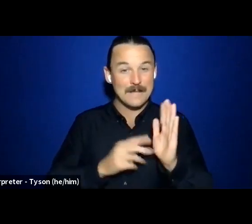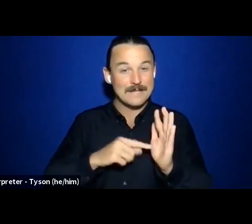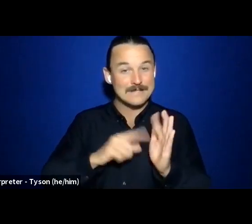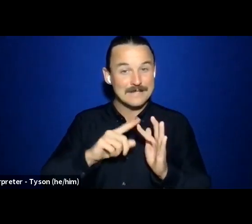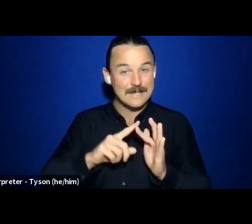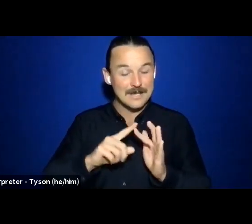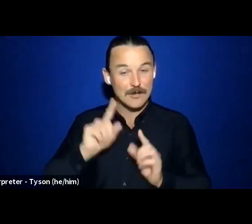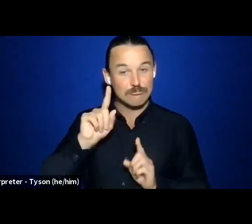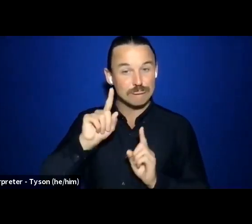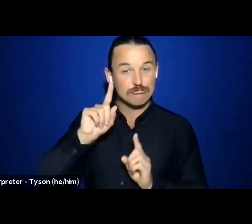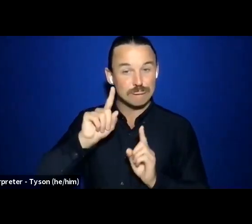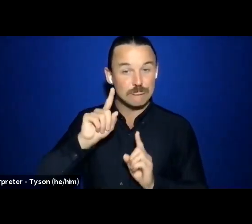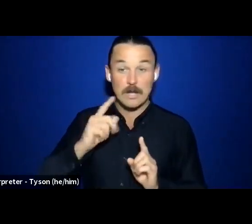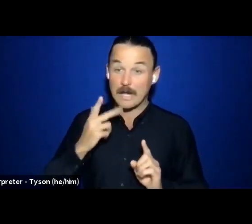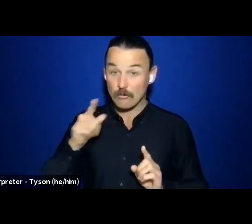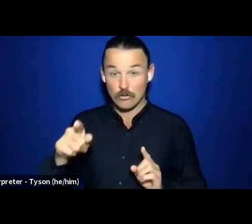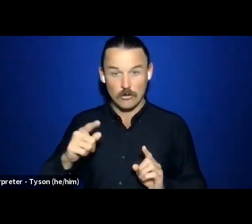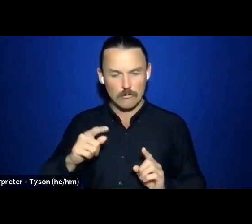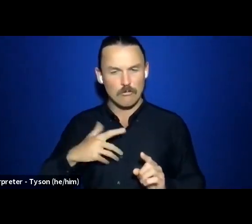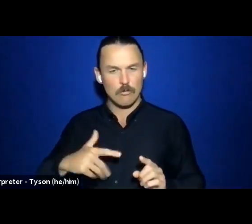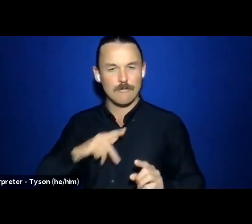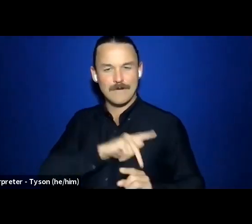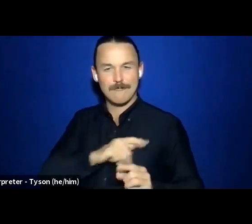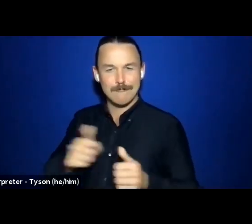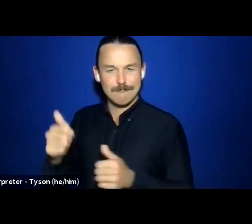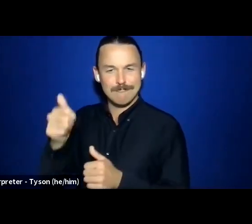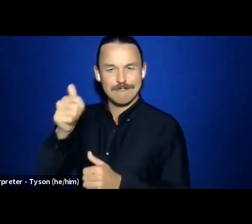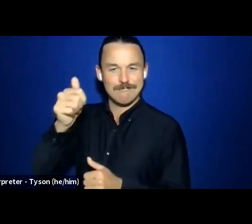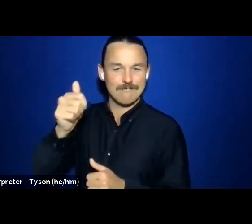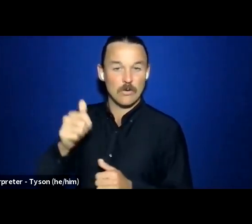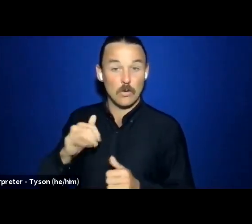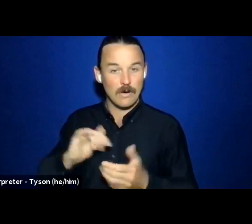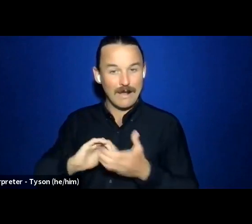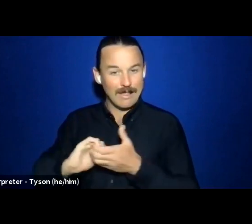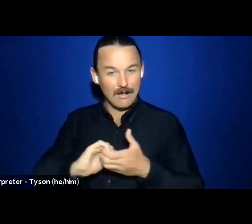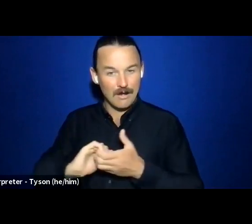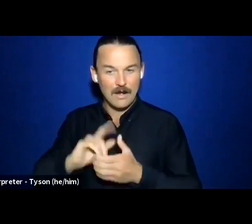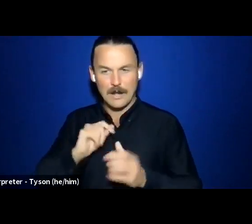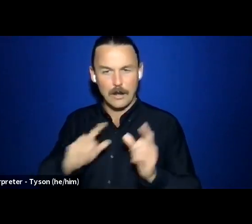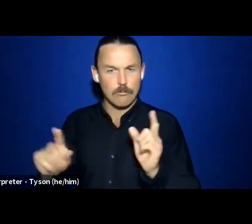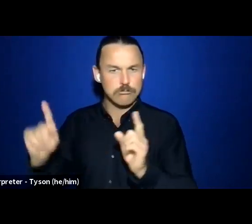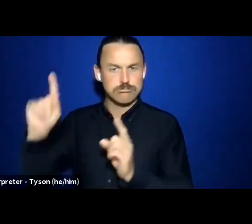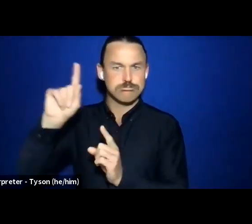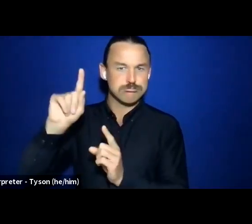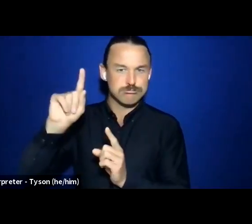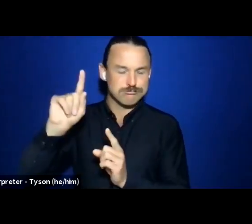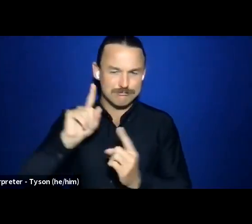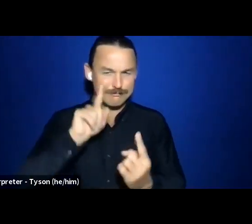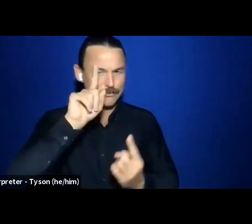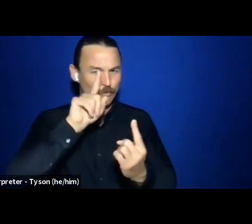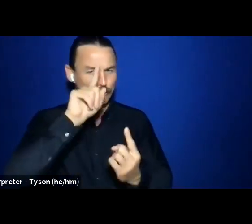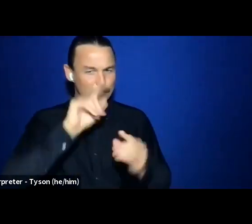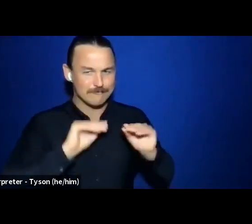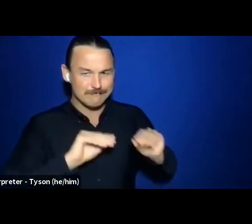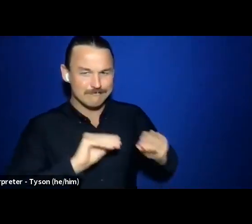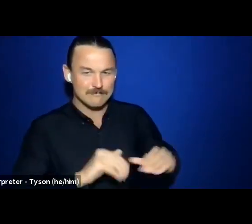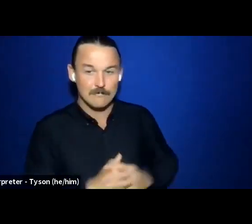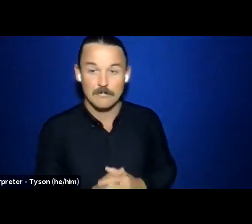mentee in the program. or if or if you're a more established professional, whether LGBT q amp professional, whether LGBT q amp a plus or an ally, you could be someone's perfect mental could be someone's perfect